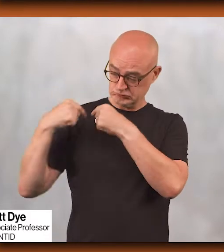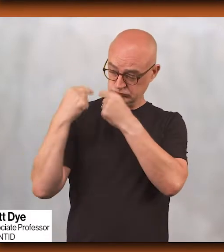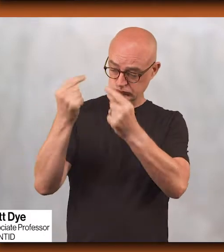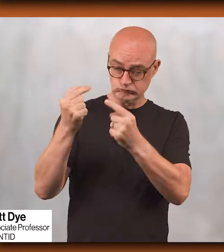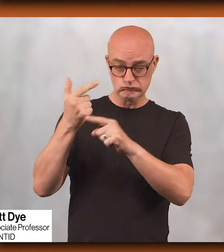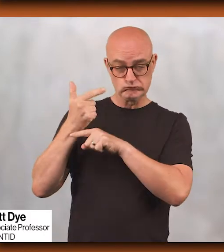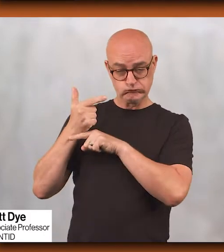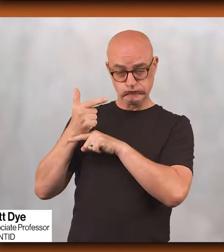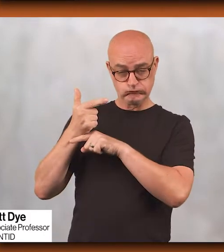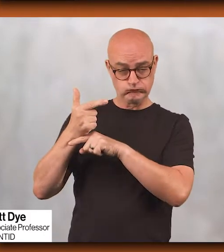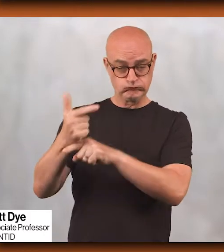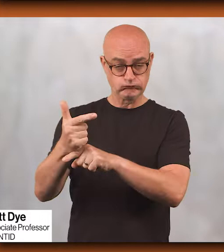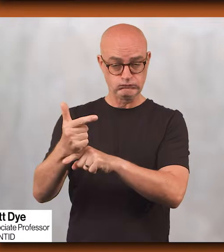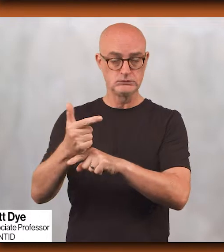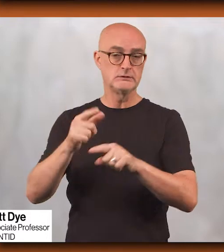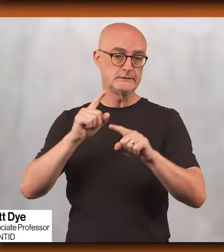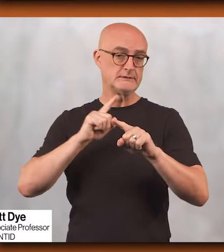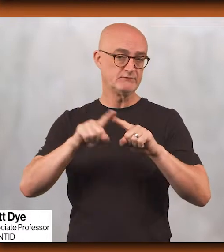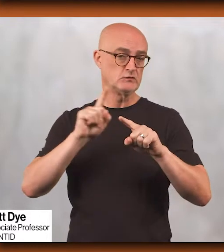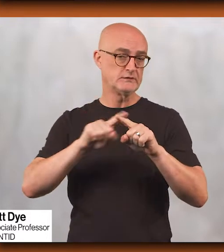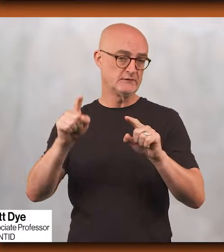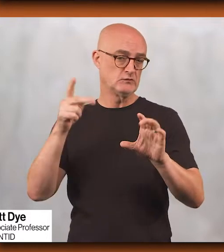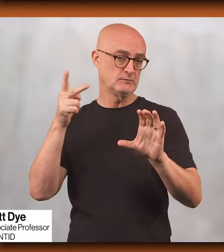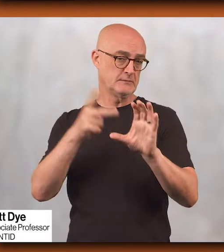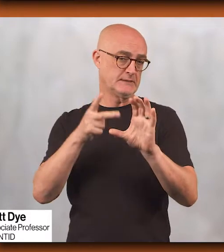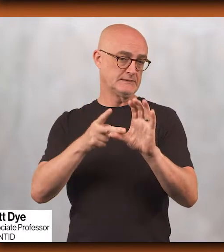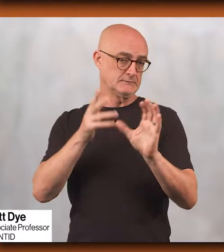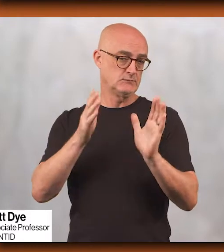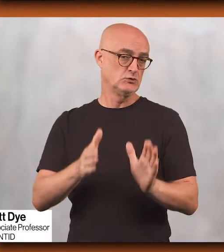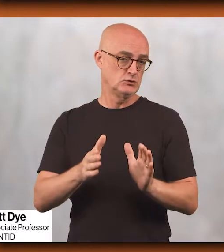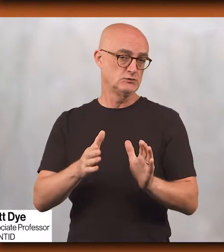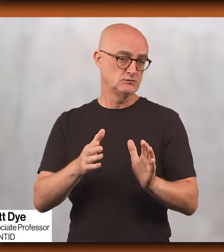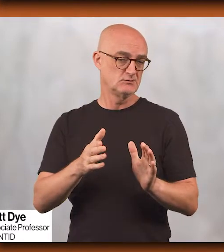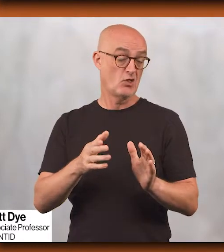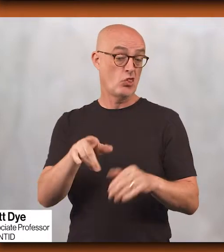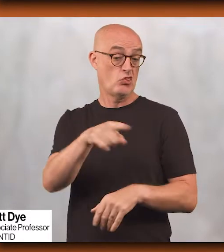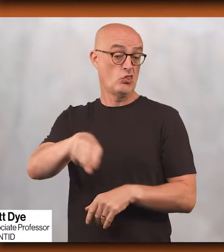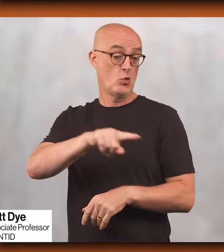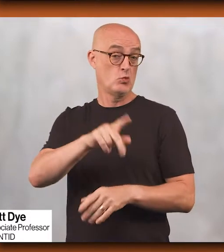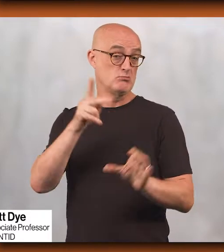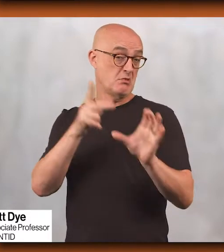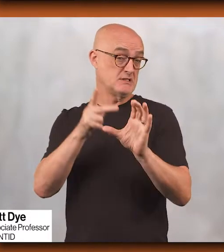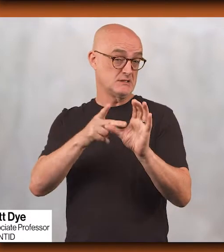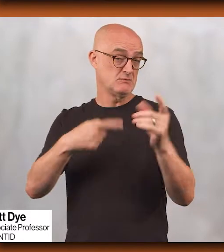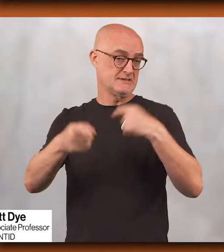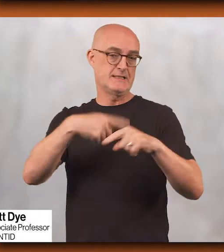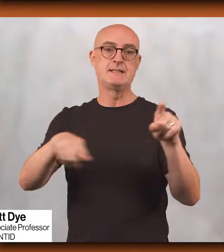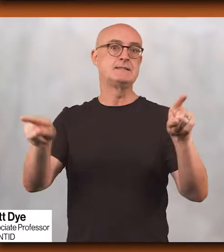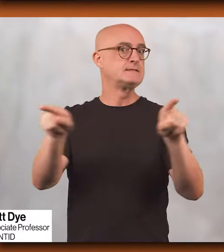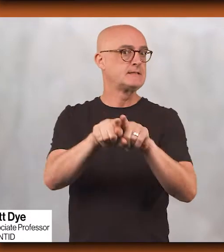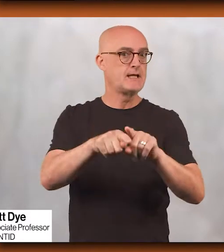are all signing the same sets of stories, so this dataset gives us a unique opportunity to look